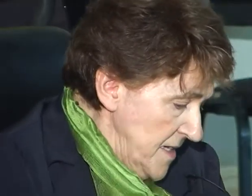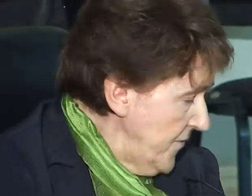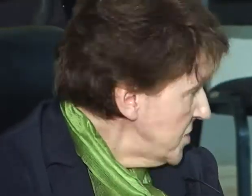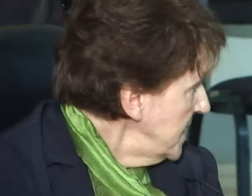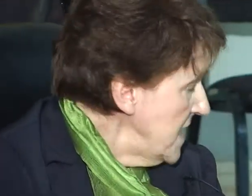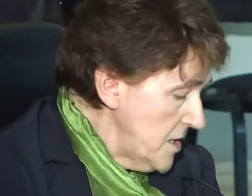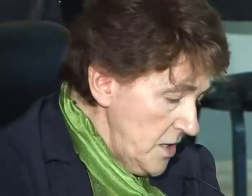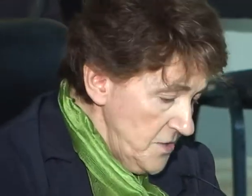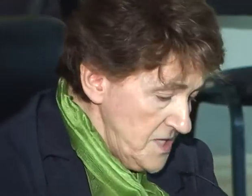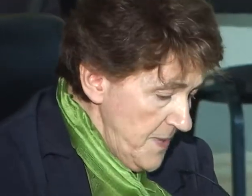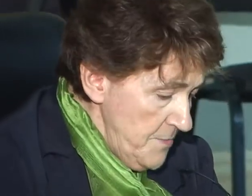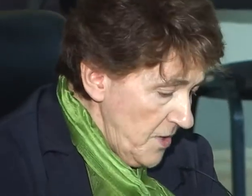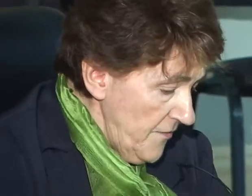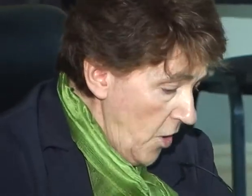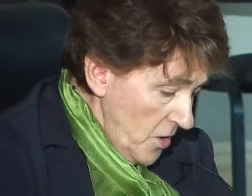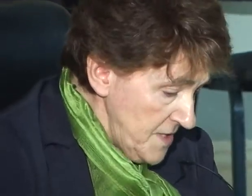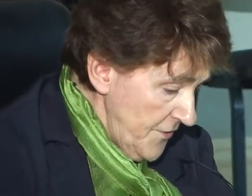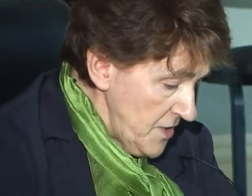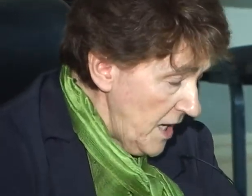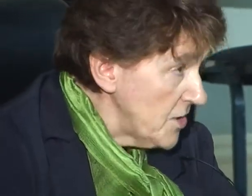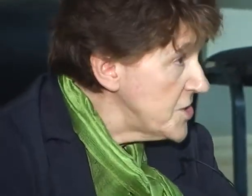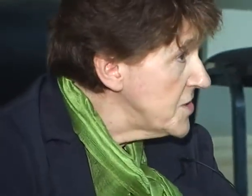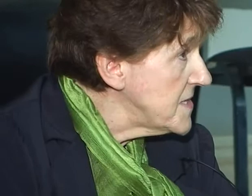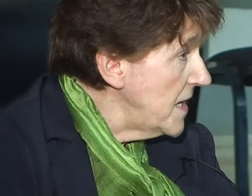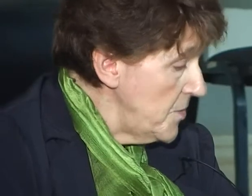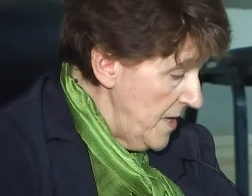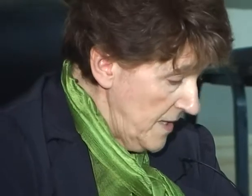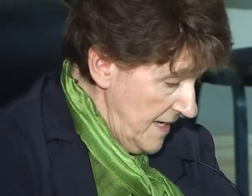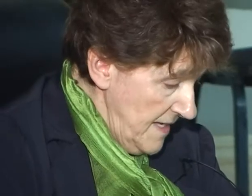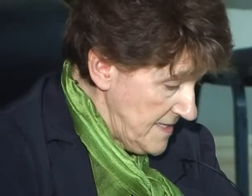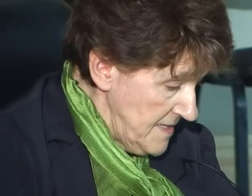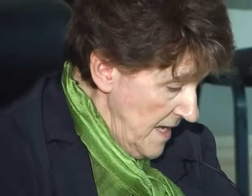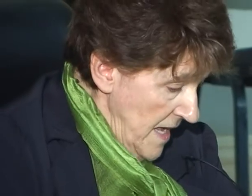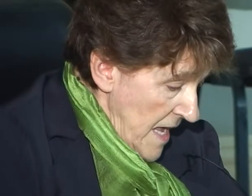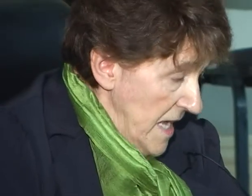Diversity includes people of all different cultures and abilities.